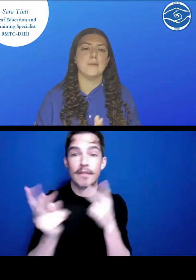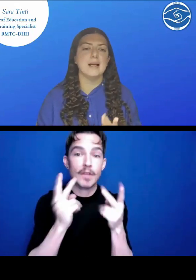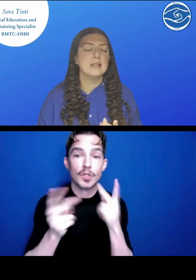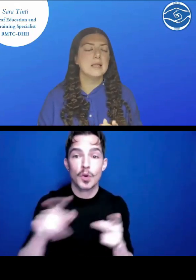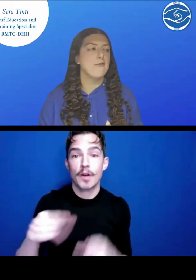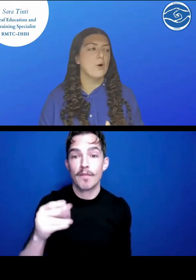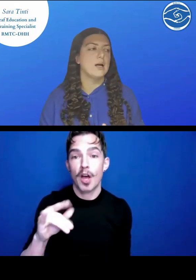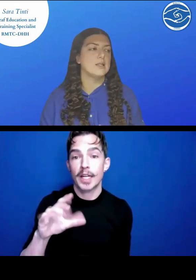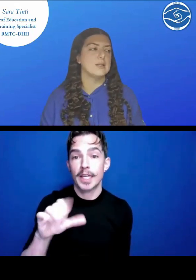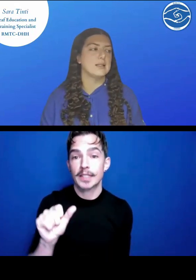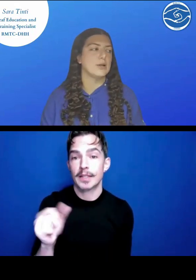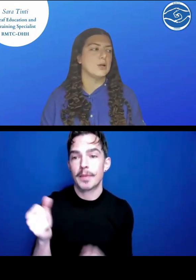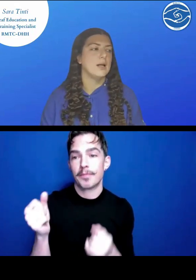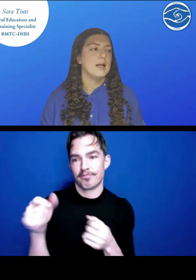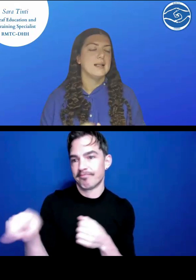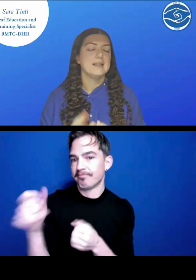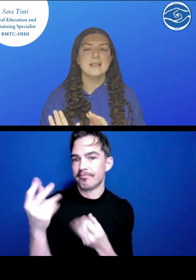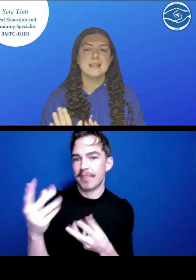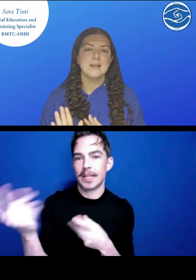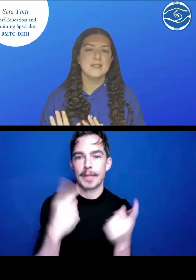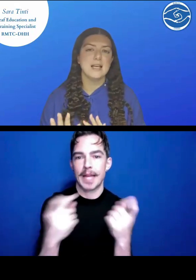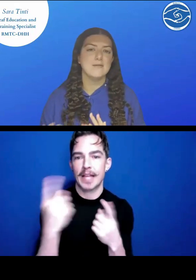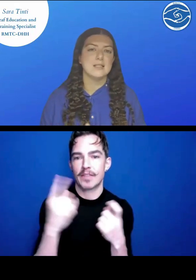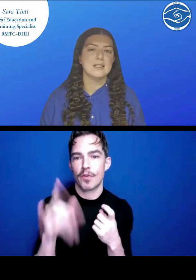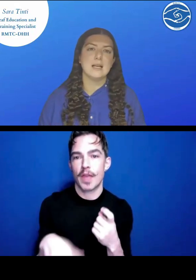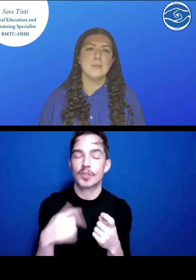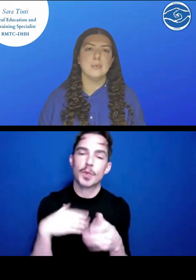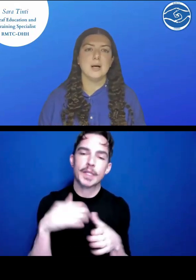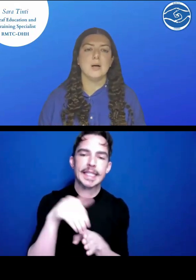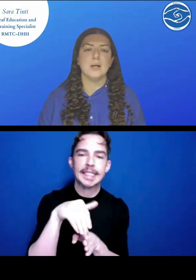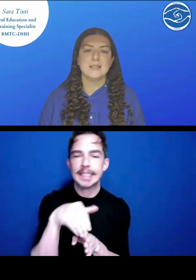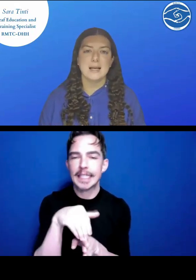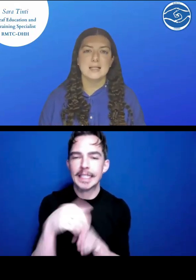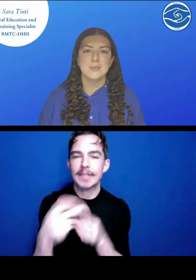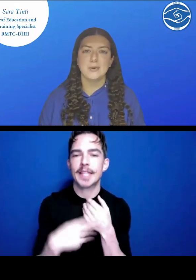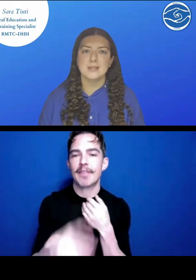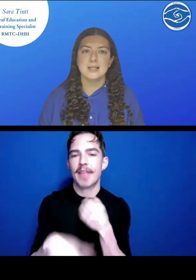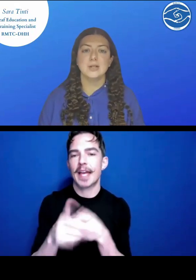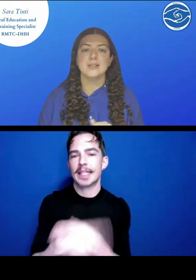people have been asking for it. So, it's a little tentative save the date, but once that is posted,